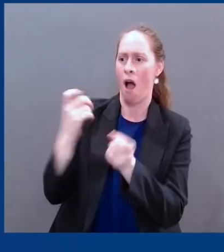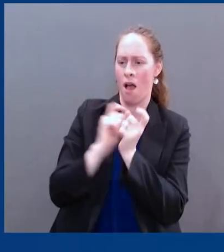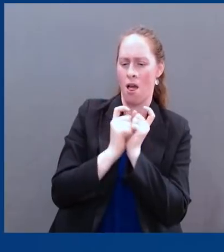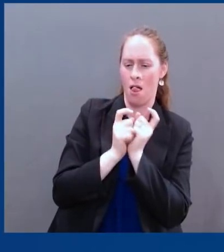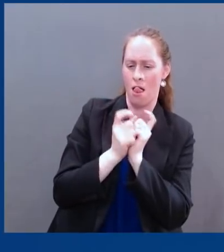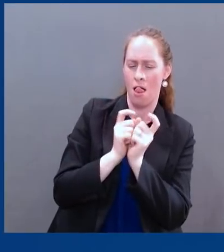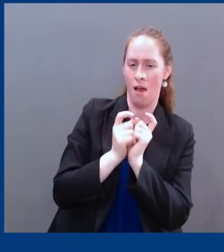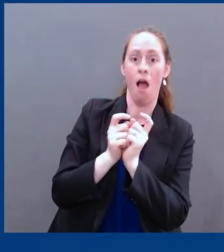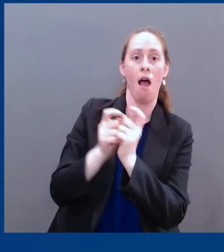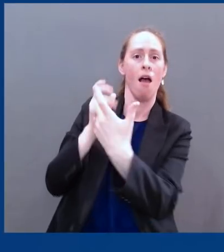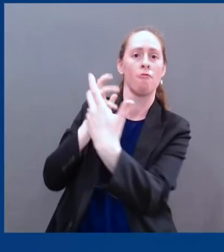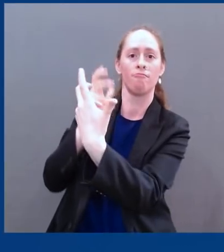is first in line for them.